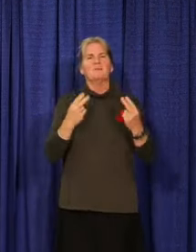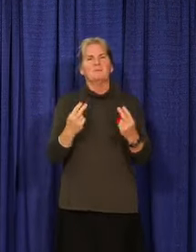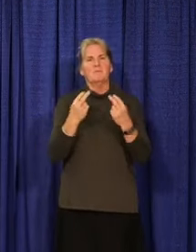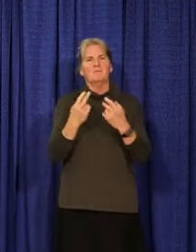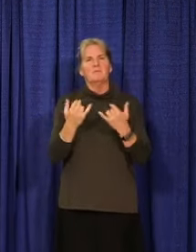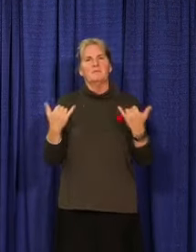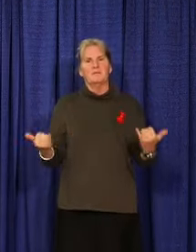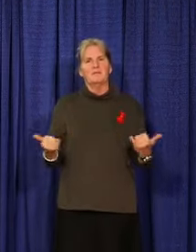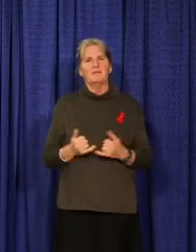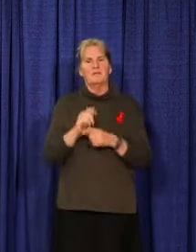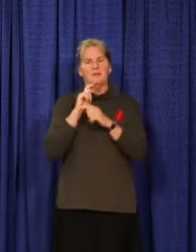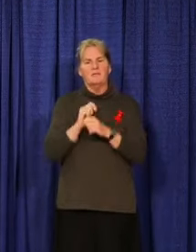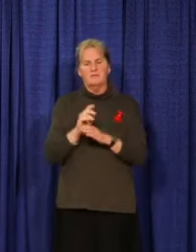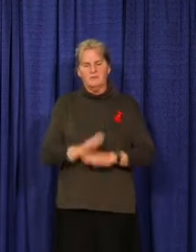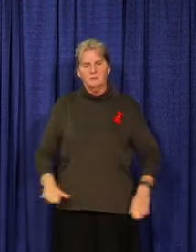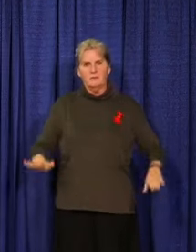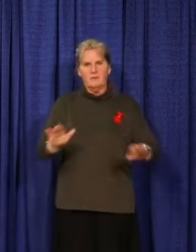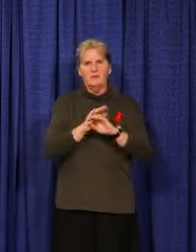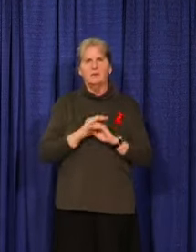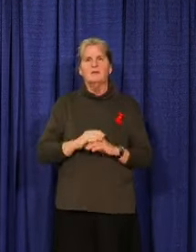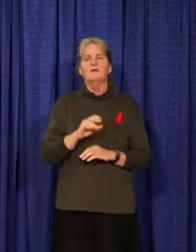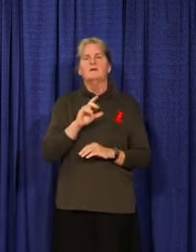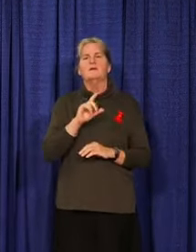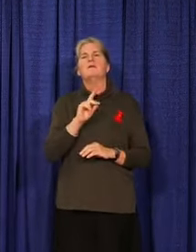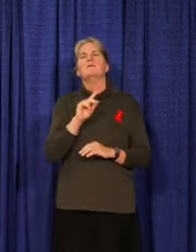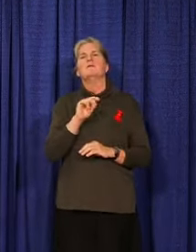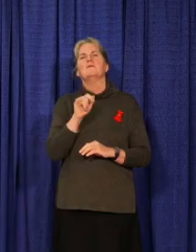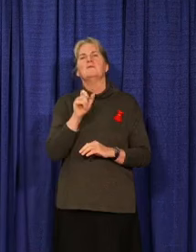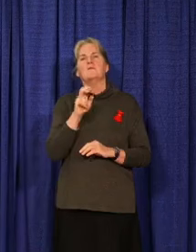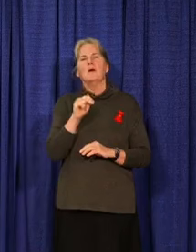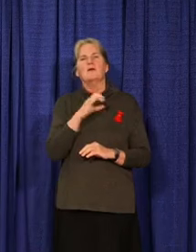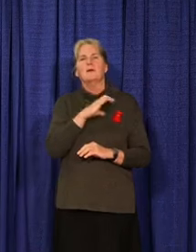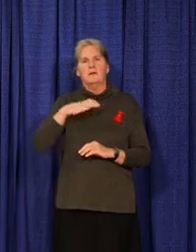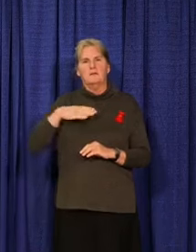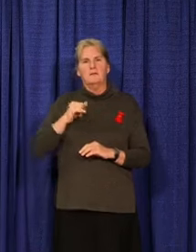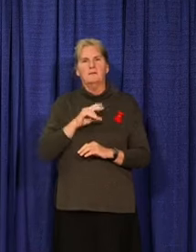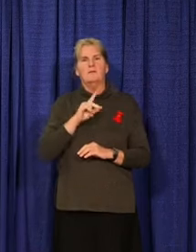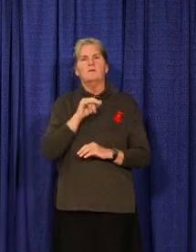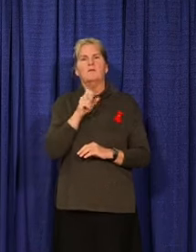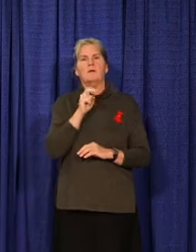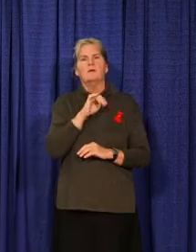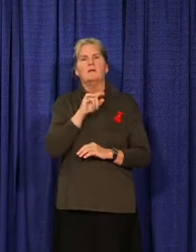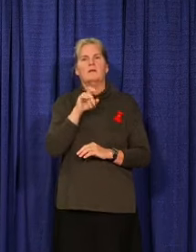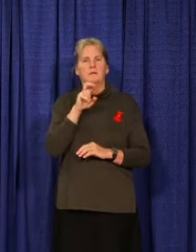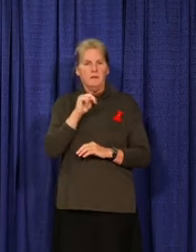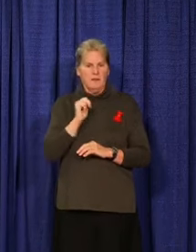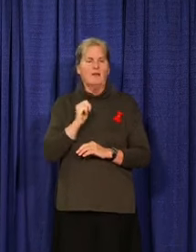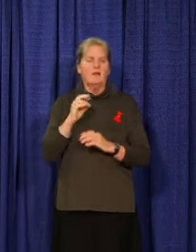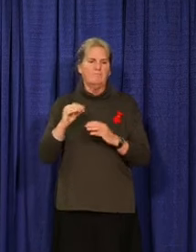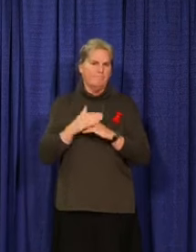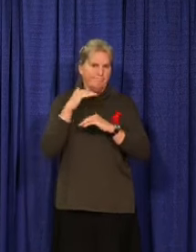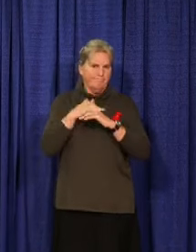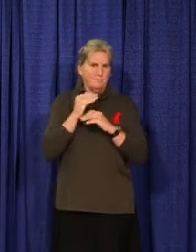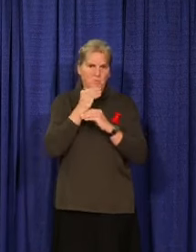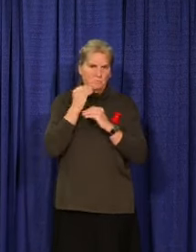Thank you, everyone for joining us today on the traditional territory of the Taa'an Kwächän Council and the Kwanlin Dün First Nation.